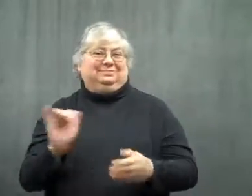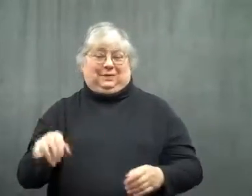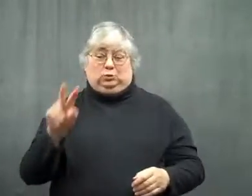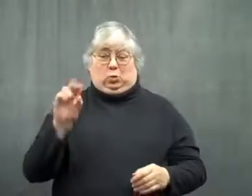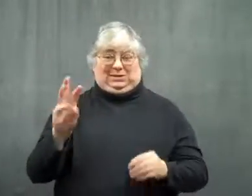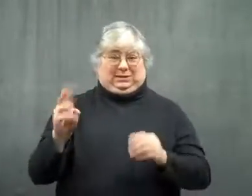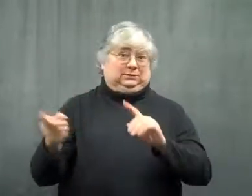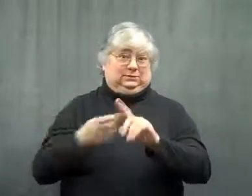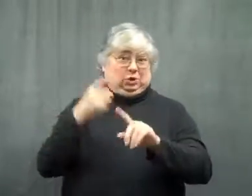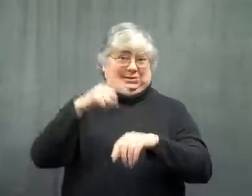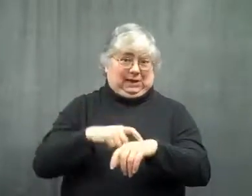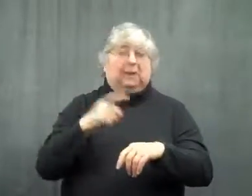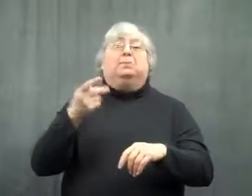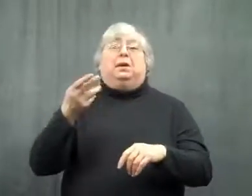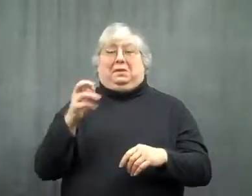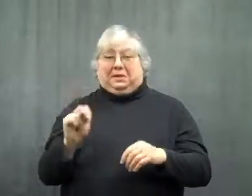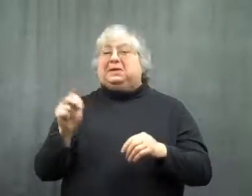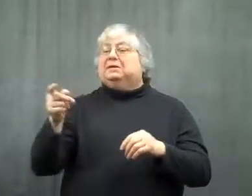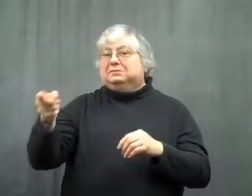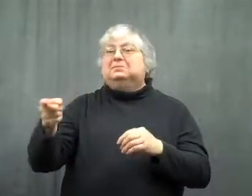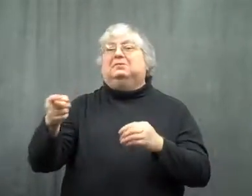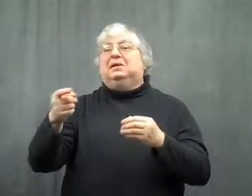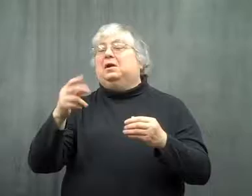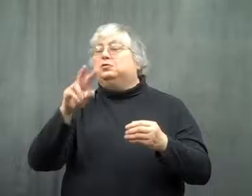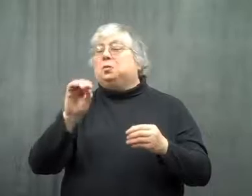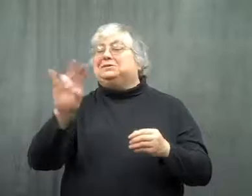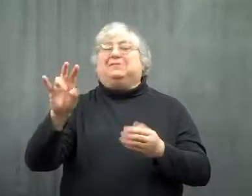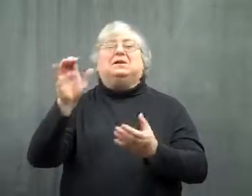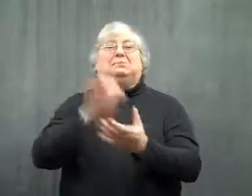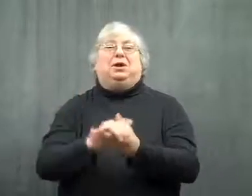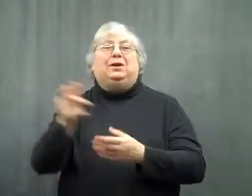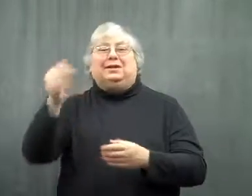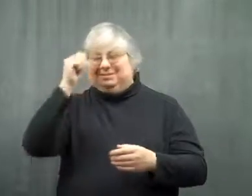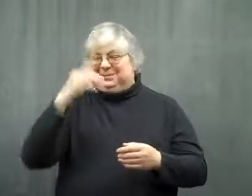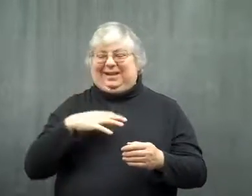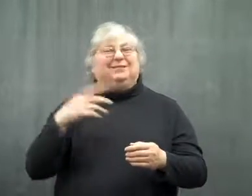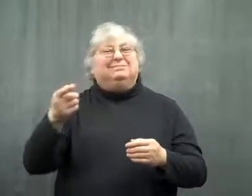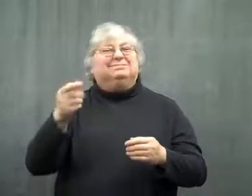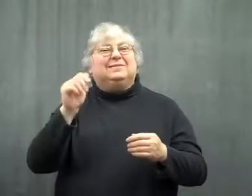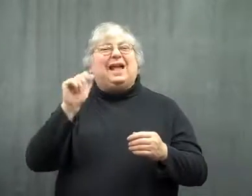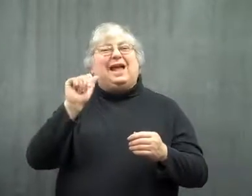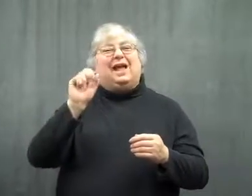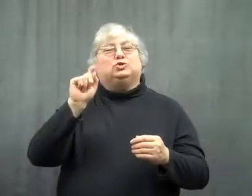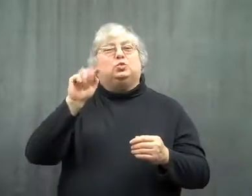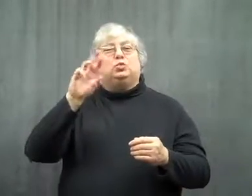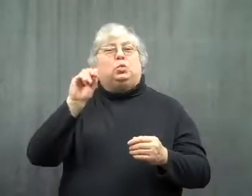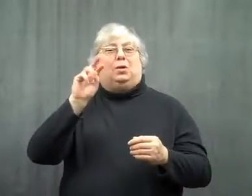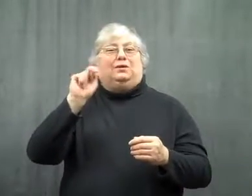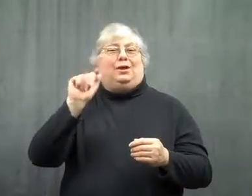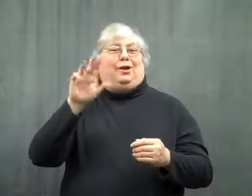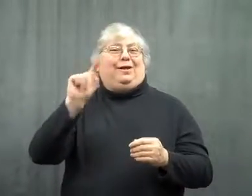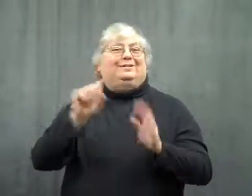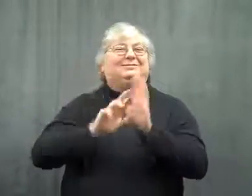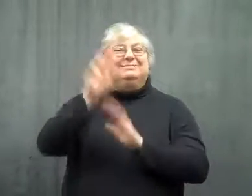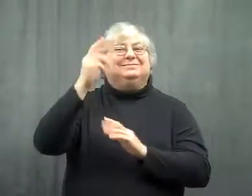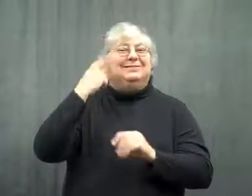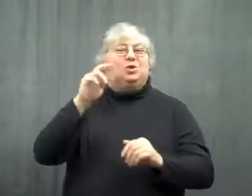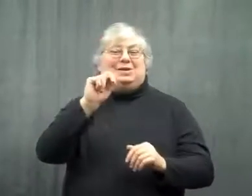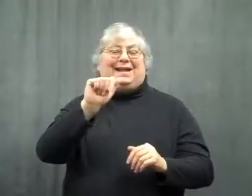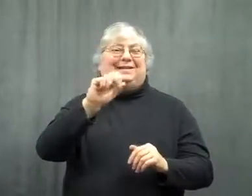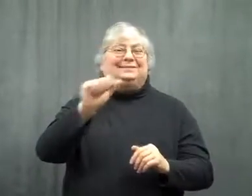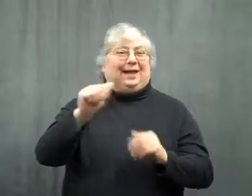She first got elected in 2006, then in 2007 she married a NASA astronaut